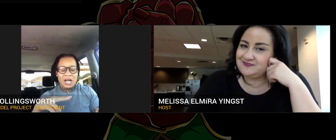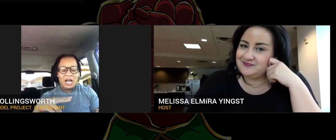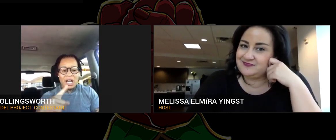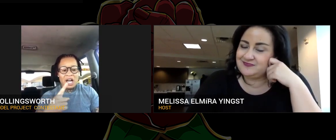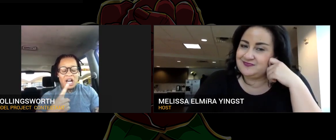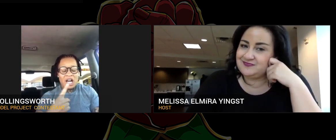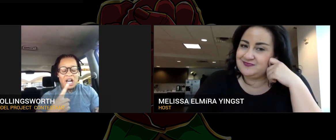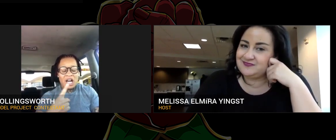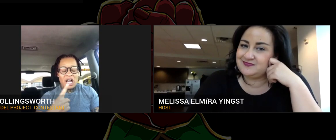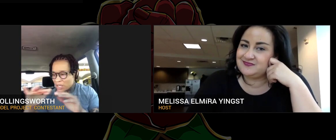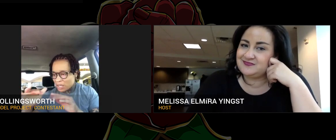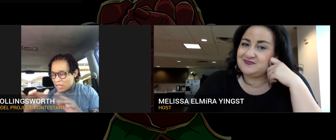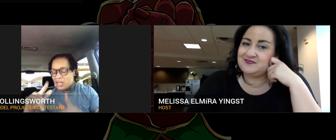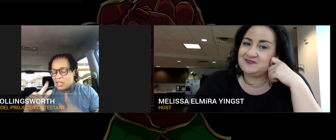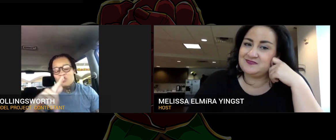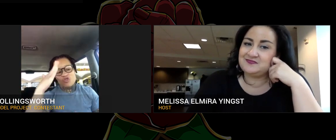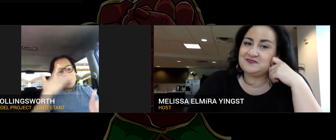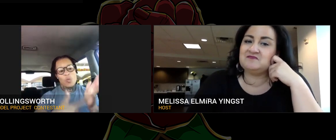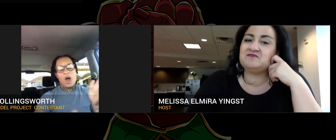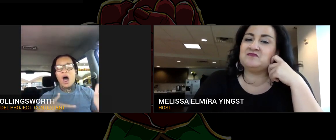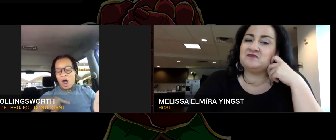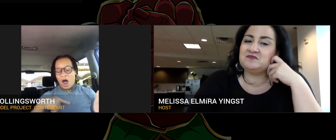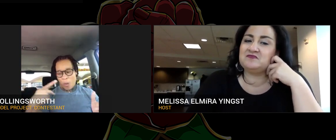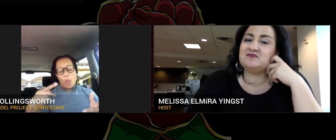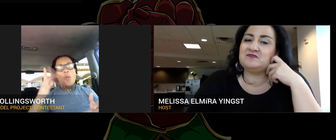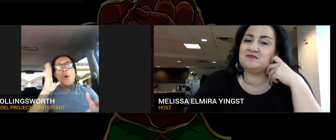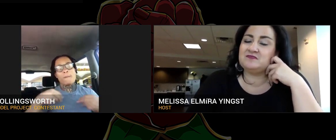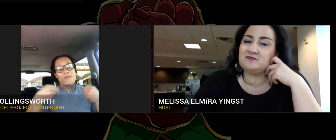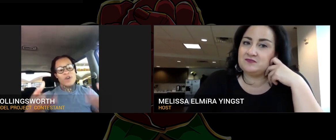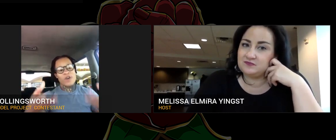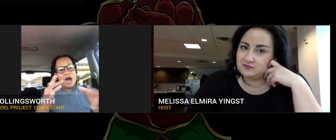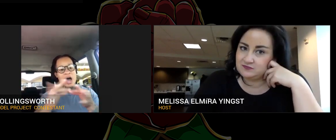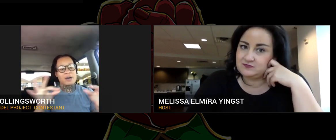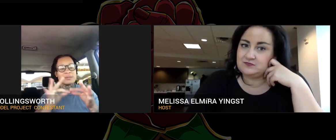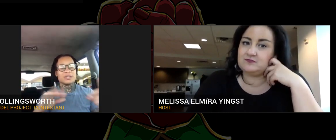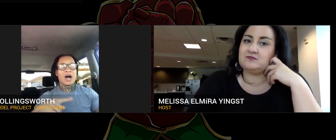They were like, "You know what, we'll provide captions."